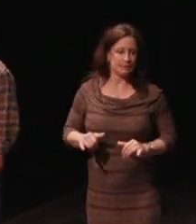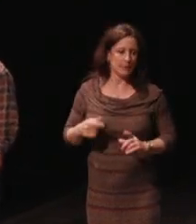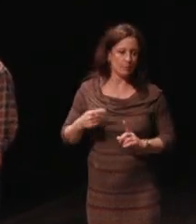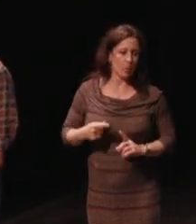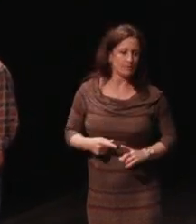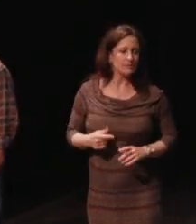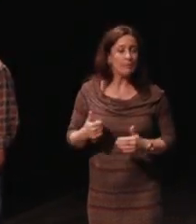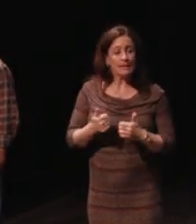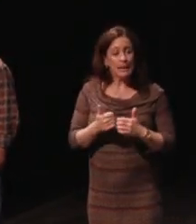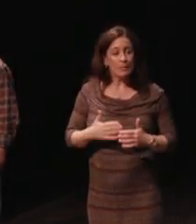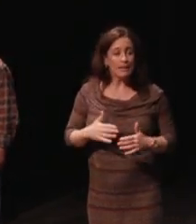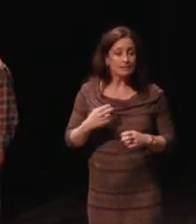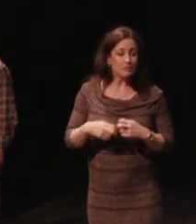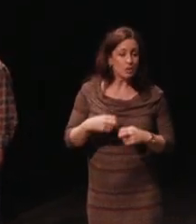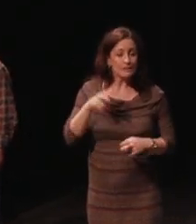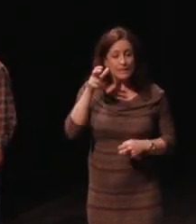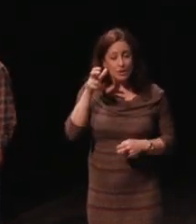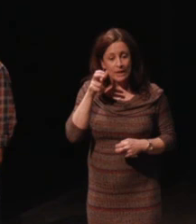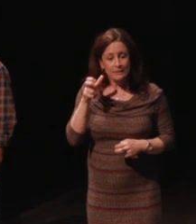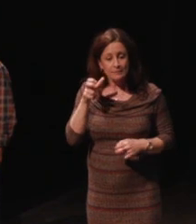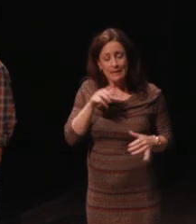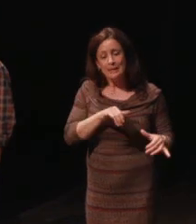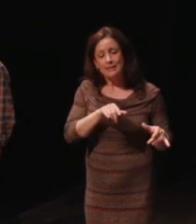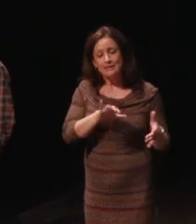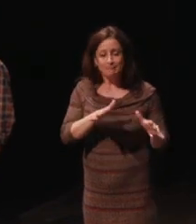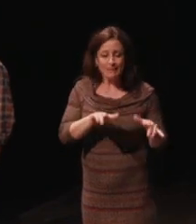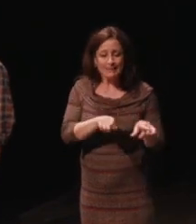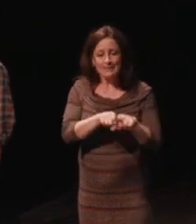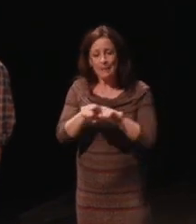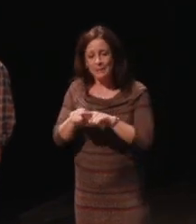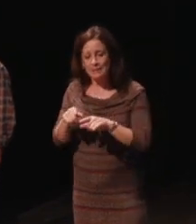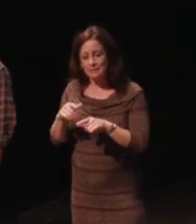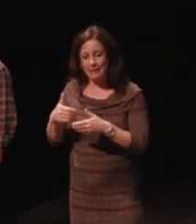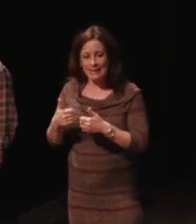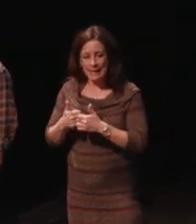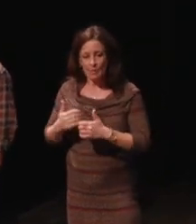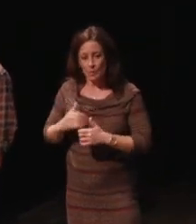but gamer has difficulty hearing, is essentially the same as gamer with a sleeping baby in the next room or